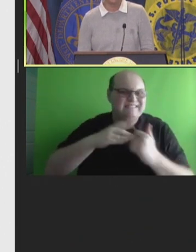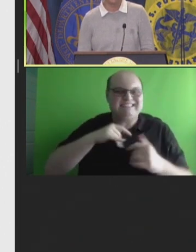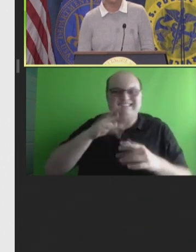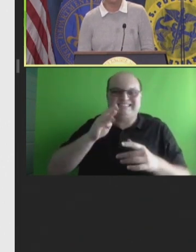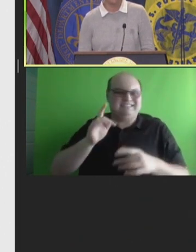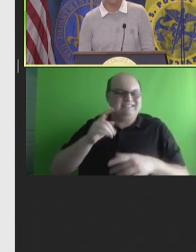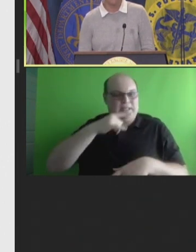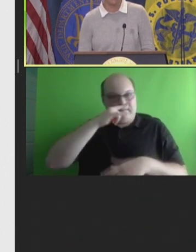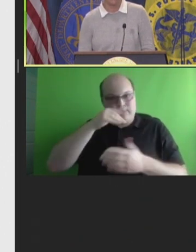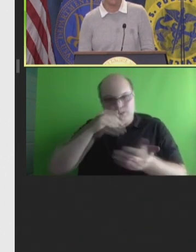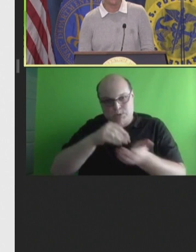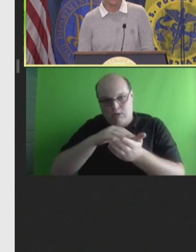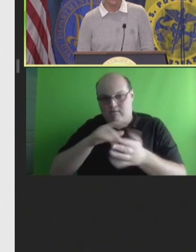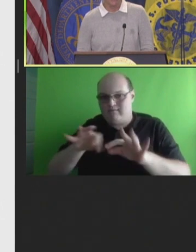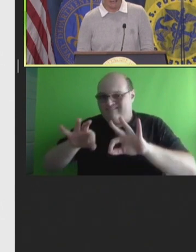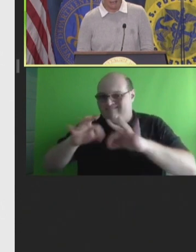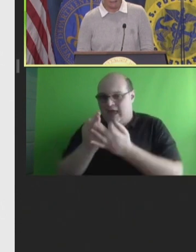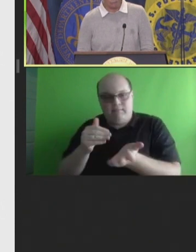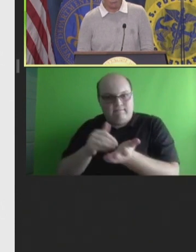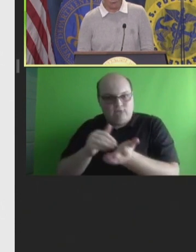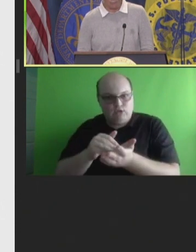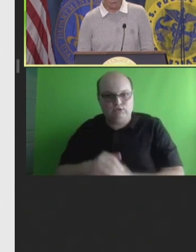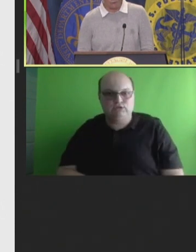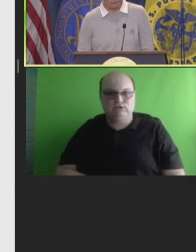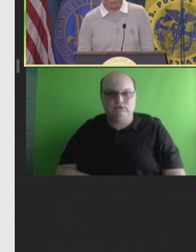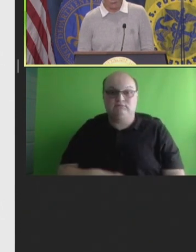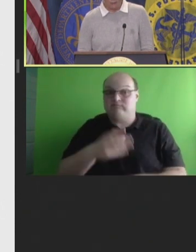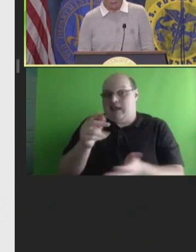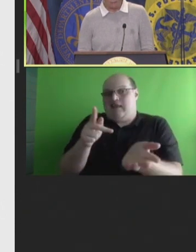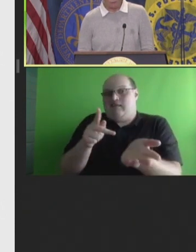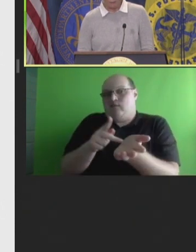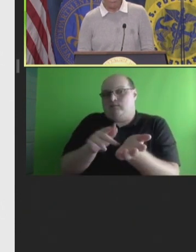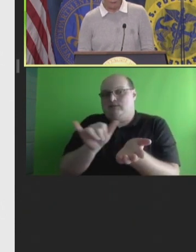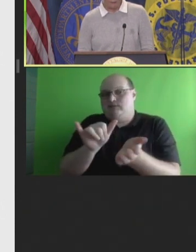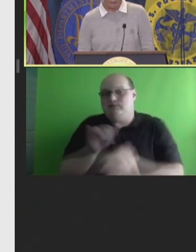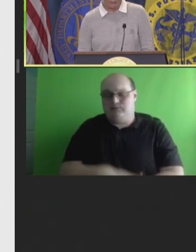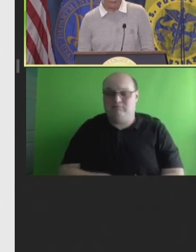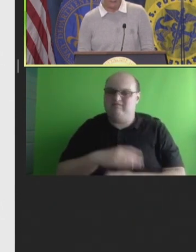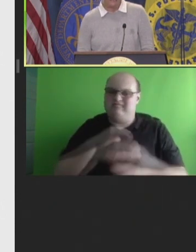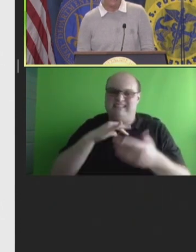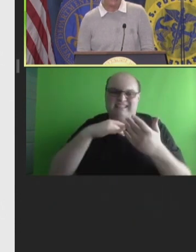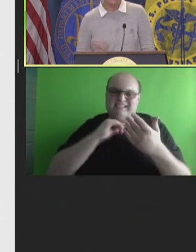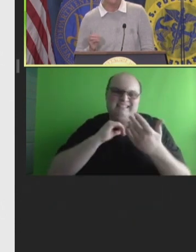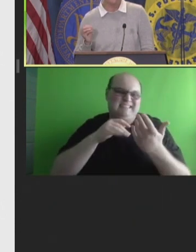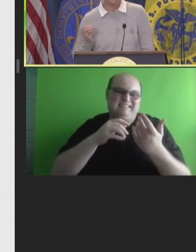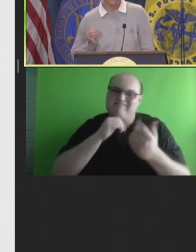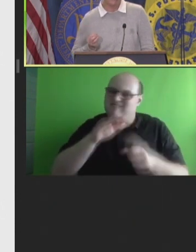in family physicians, and with pharmacies. They're spread very thin. And the payment